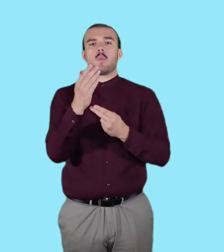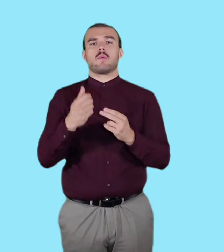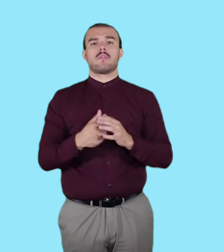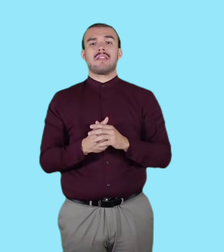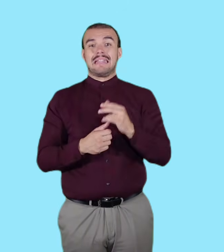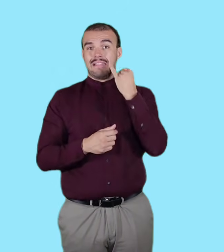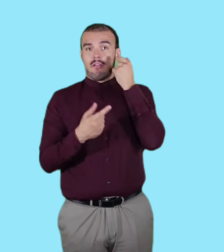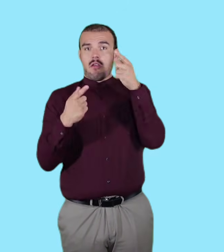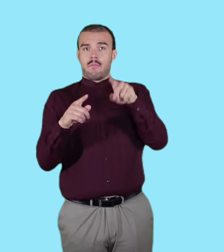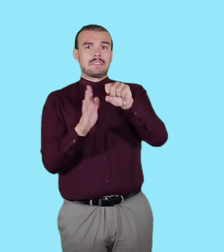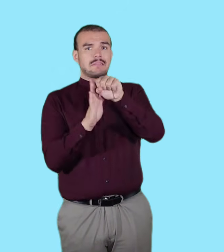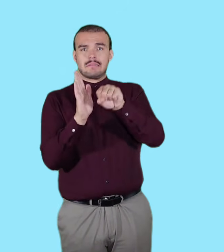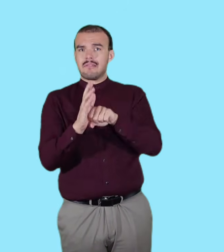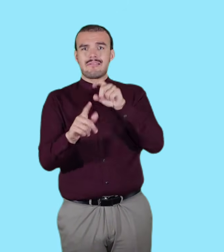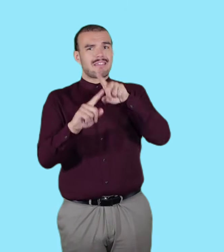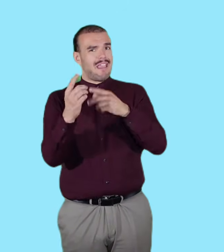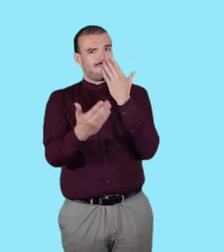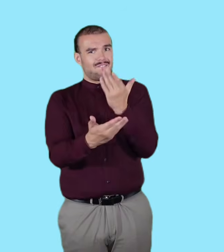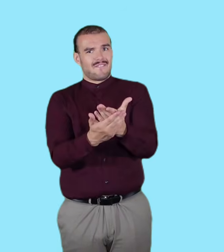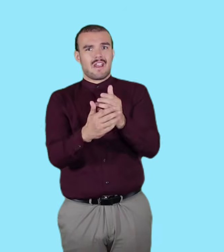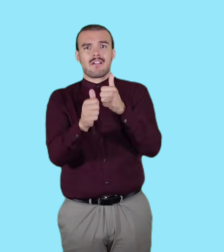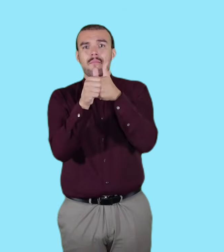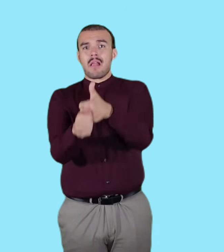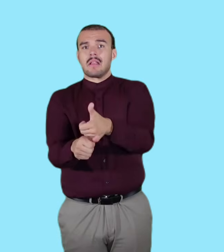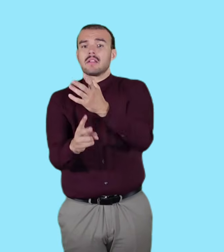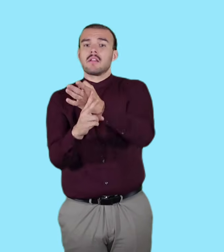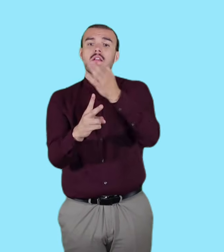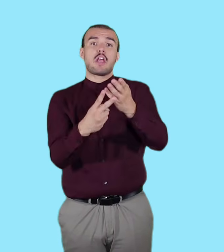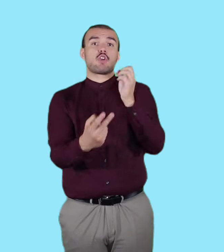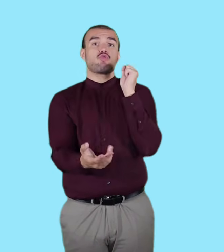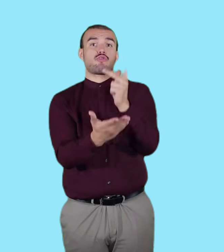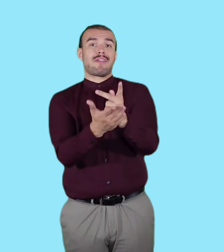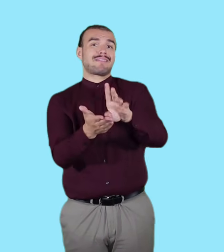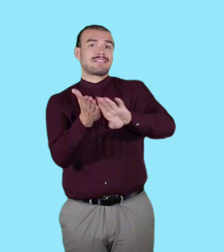If a state can't verify compliance or grant an exemption,